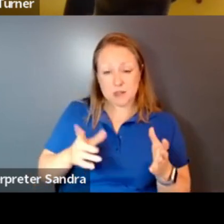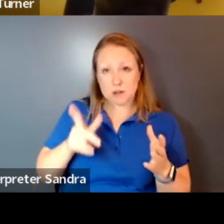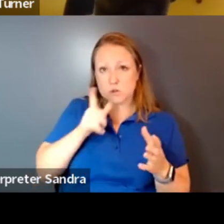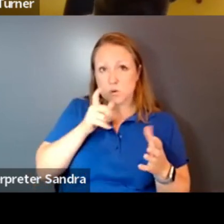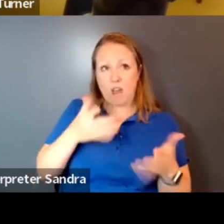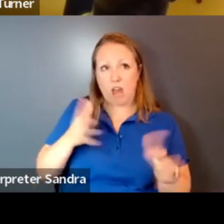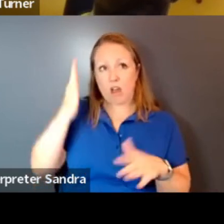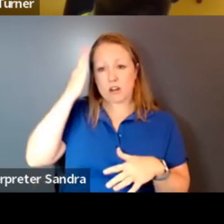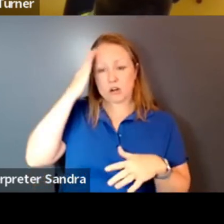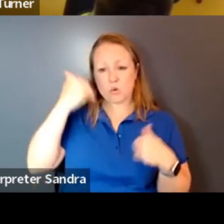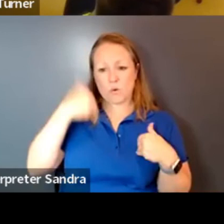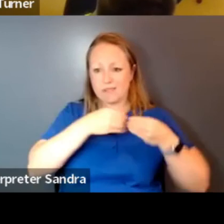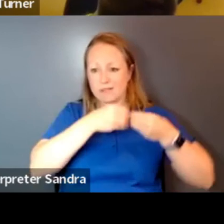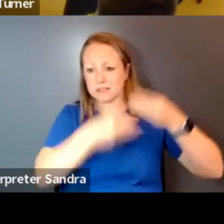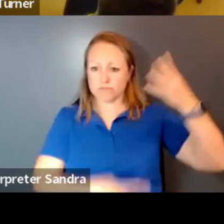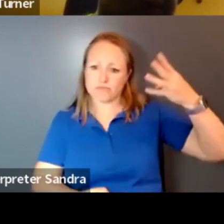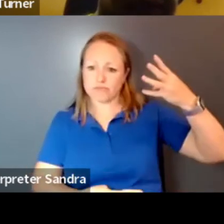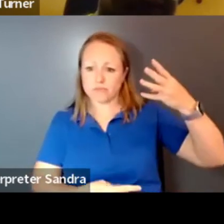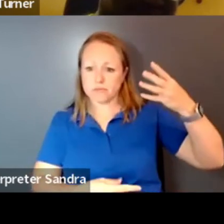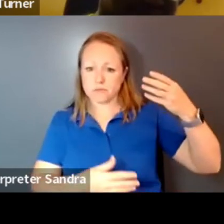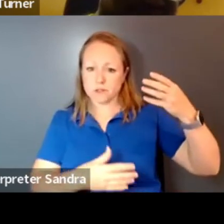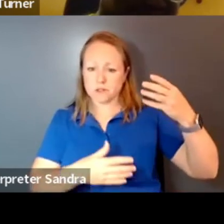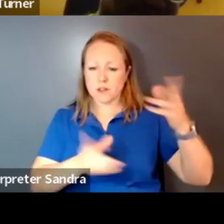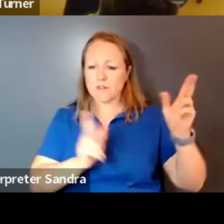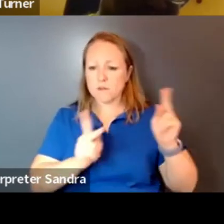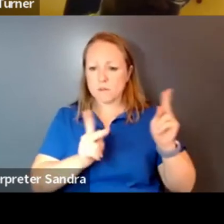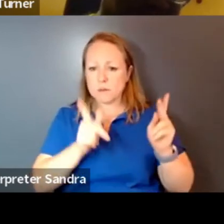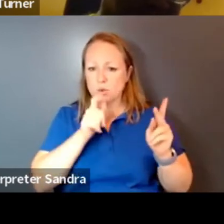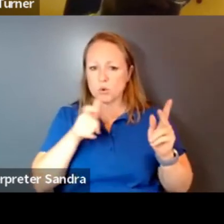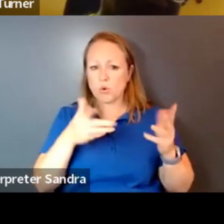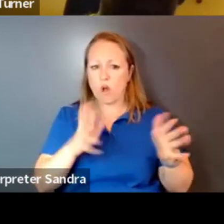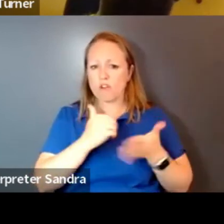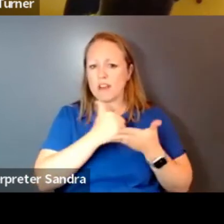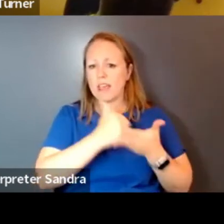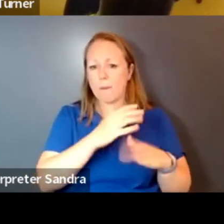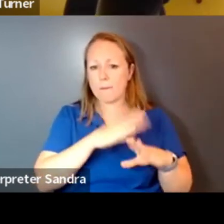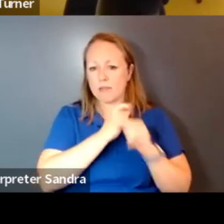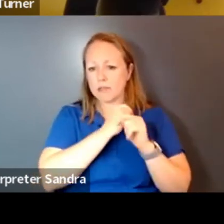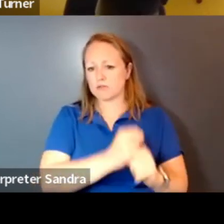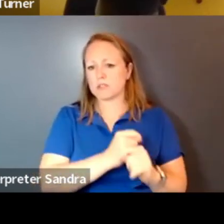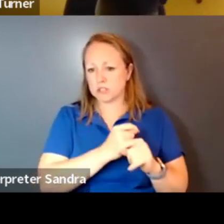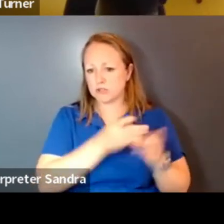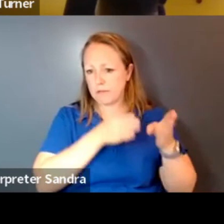huge caseload of people that they were helping on their traditional and, you know, I don't know, maybe that's not